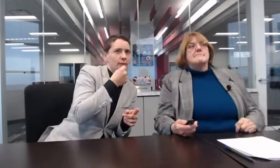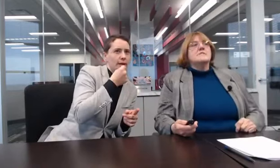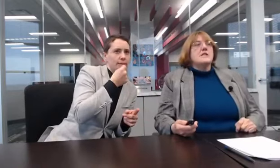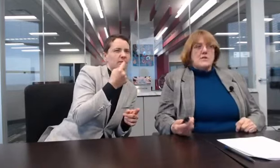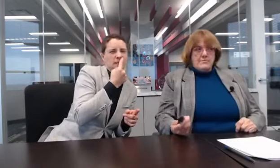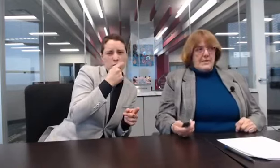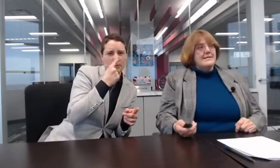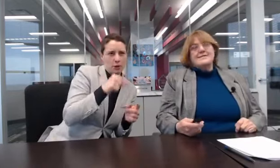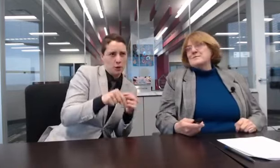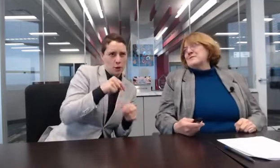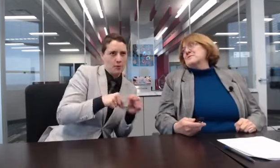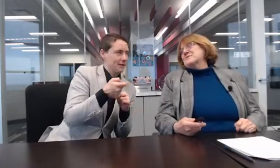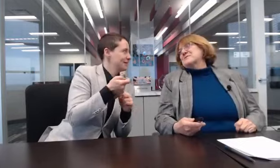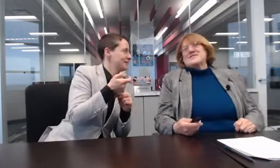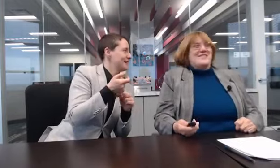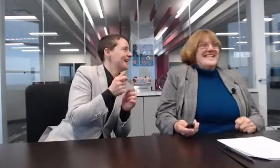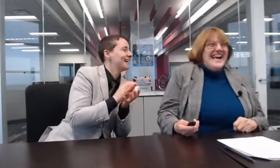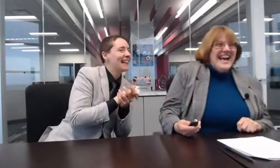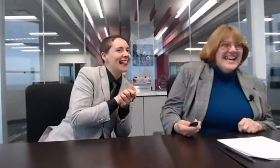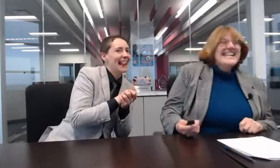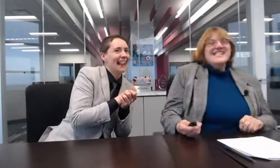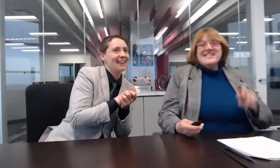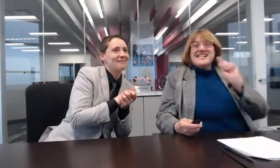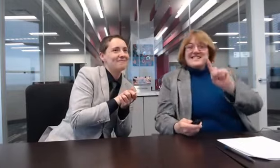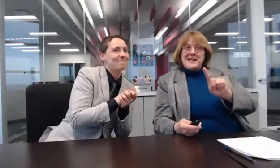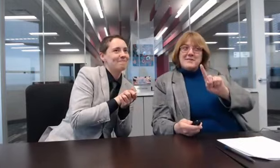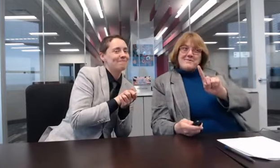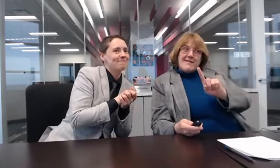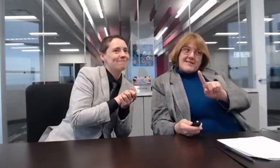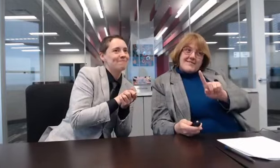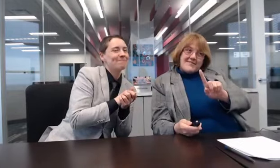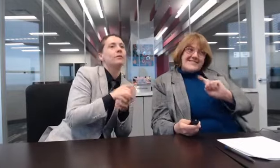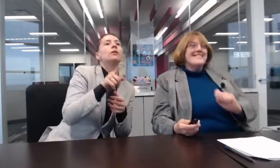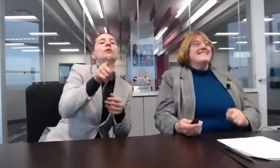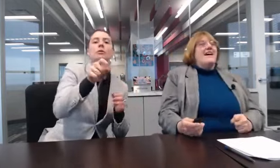No, I didn't do it in order, sorry. You can examine your records